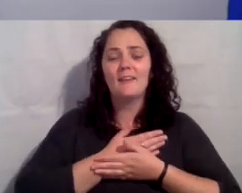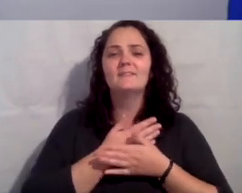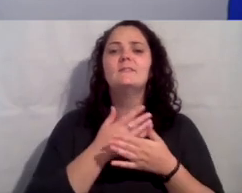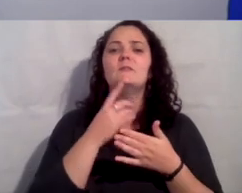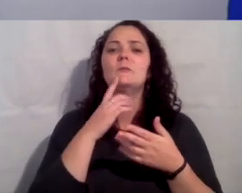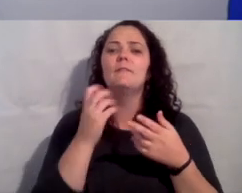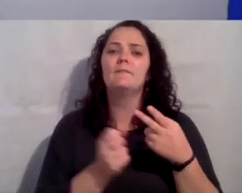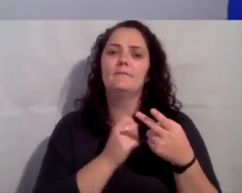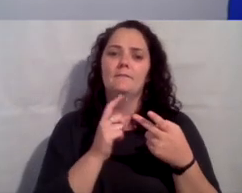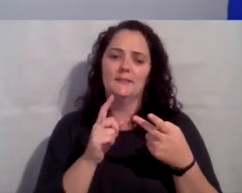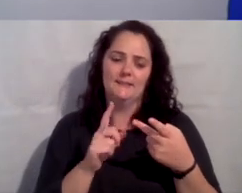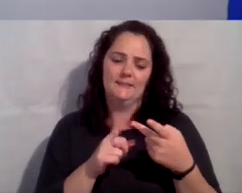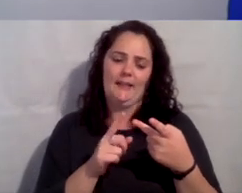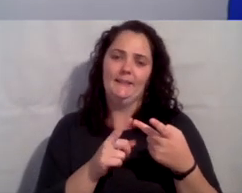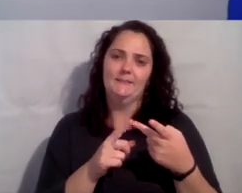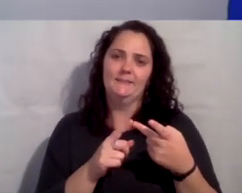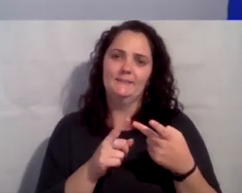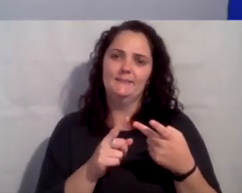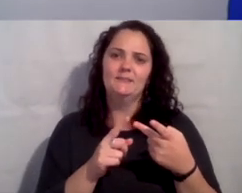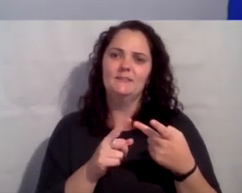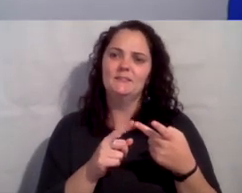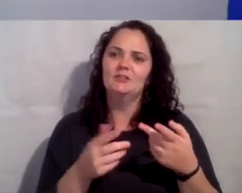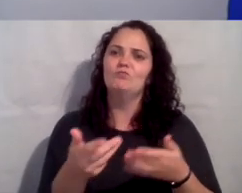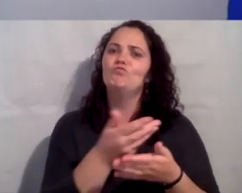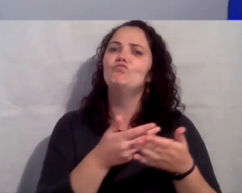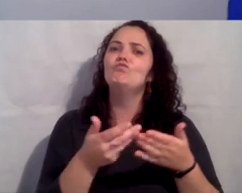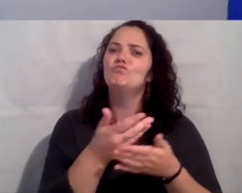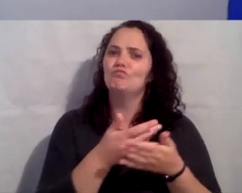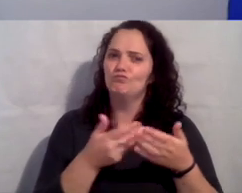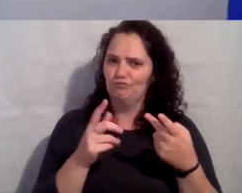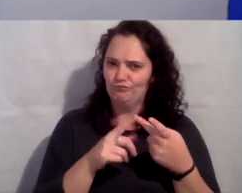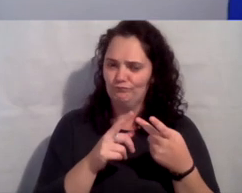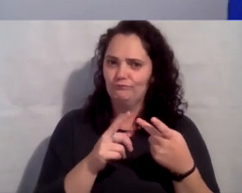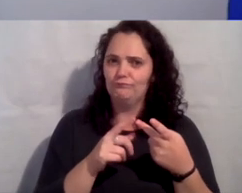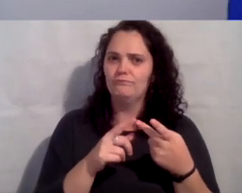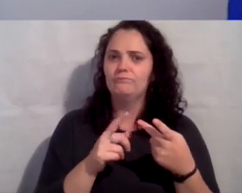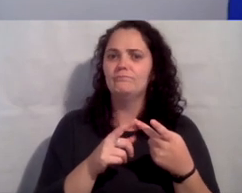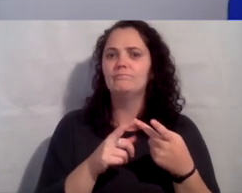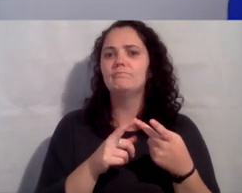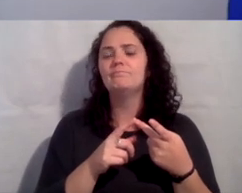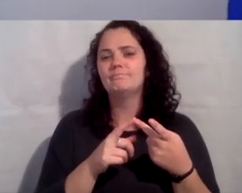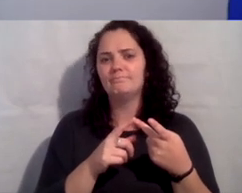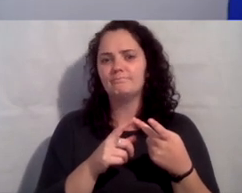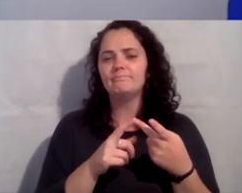through our second session in this series. We're working roughly chronologically –